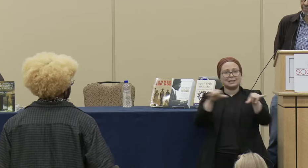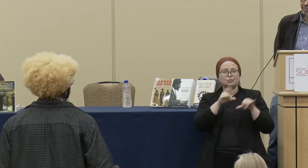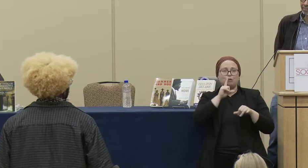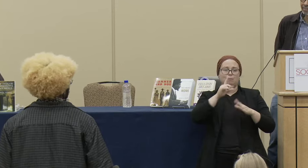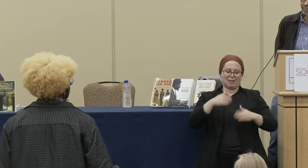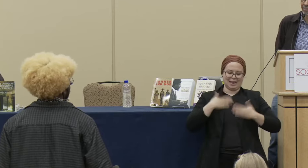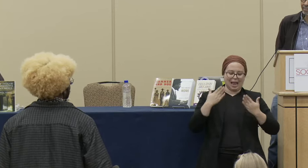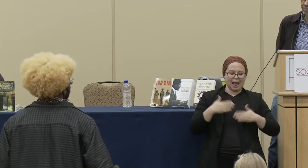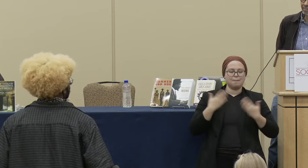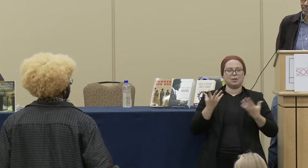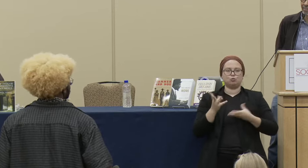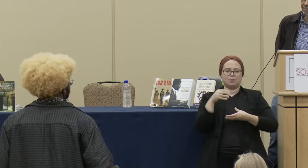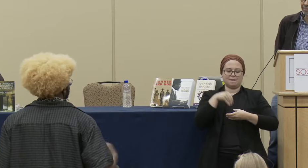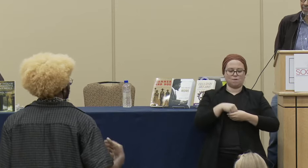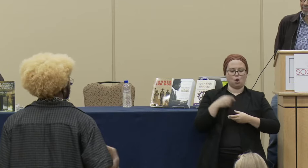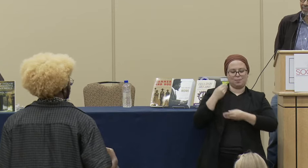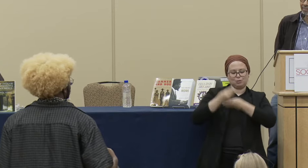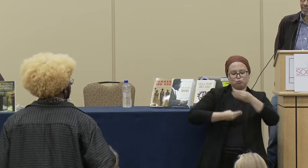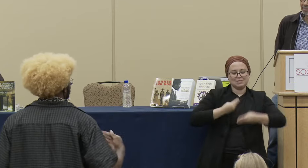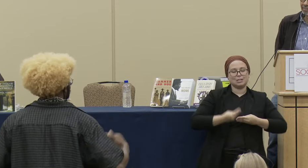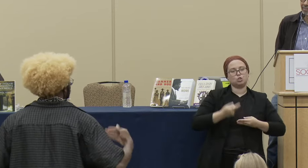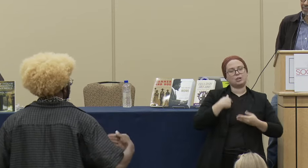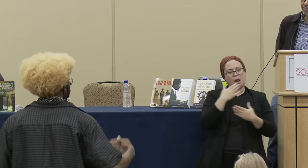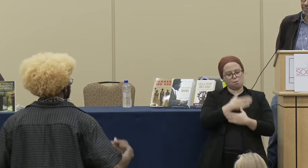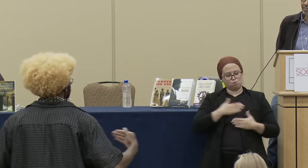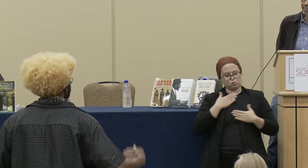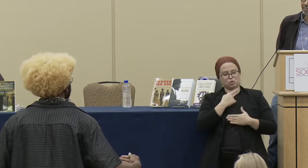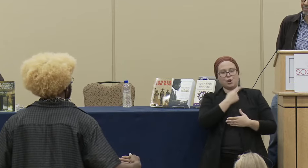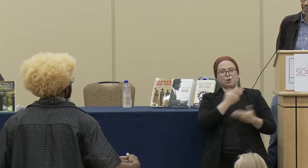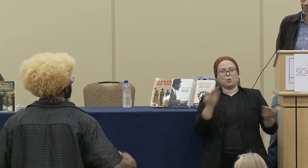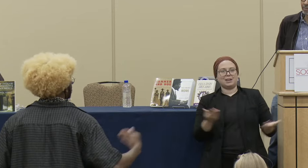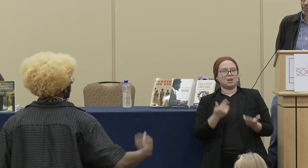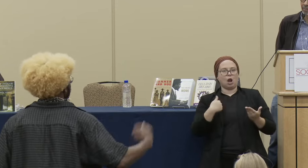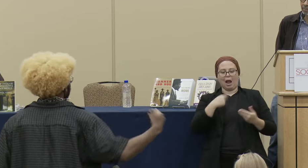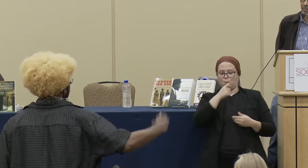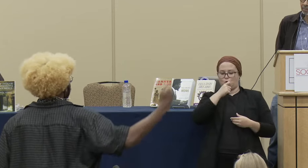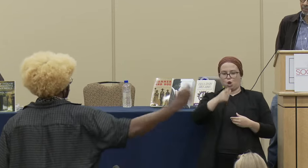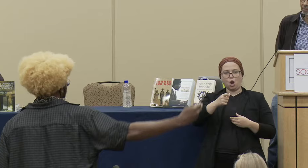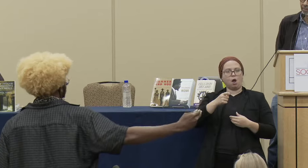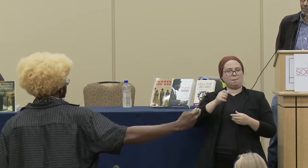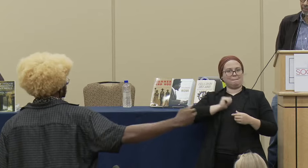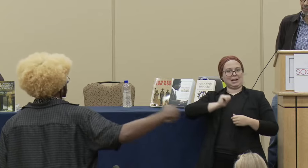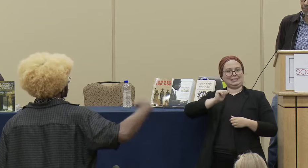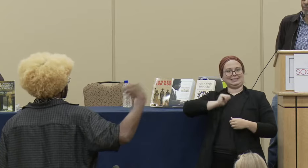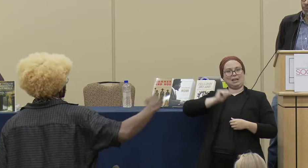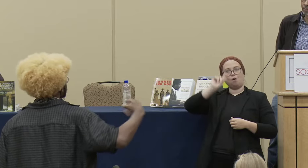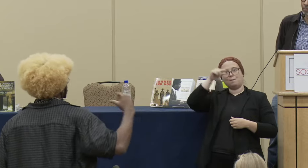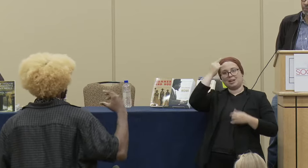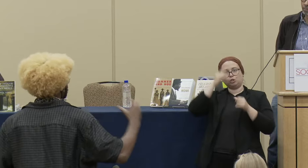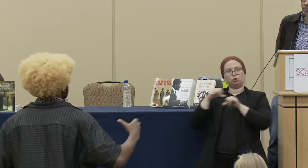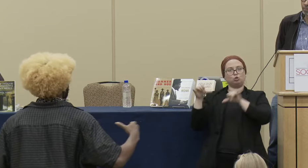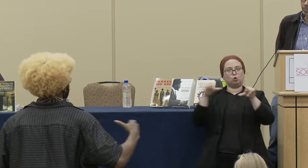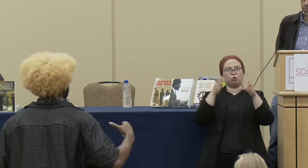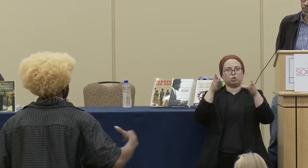socialist. And I'm so happy to be part of the tradition. I appreciate you being here. I don't know, I wouldn't have